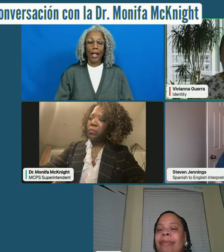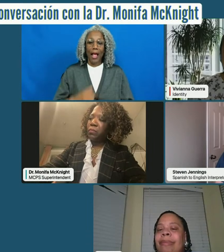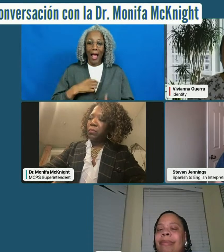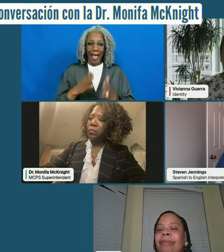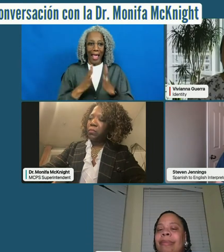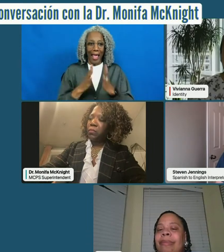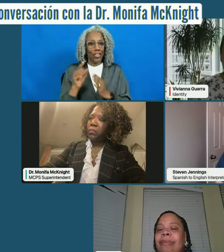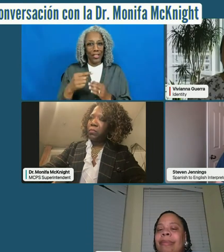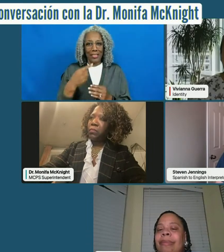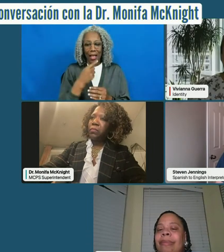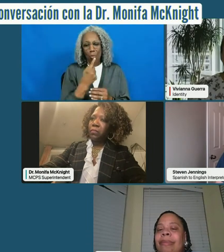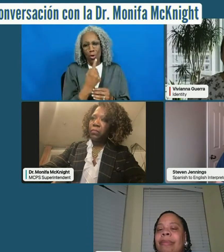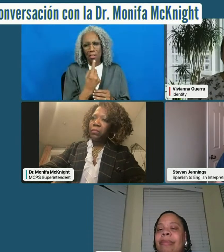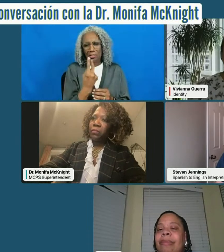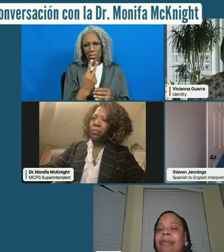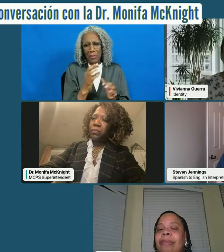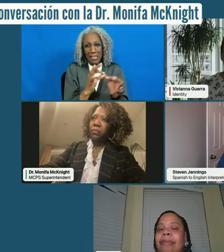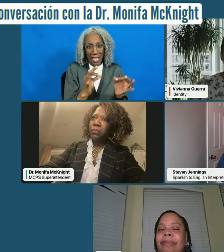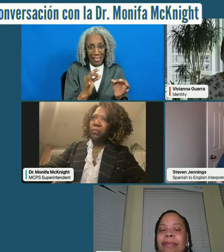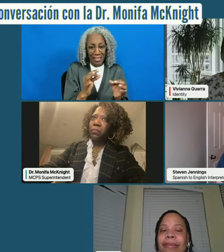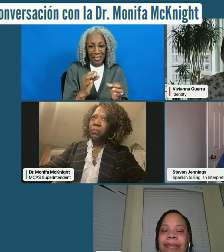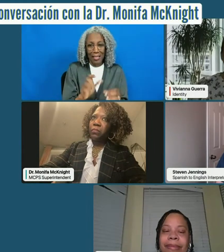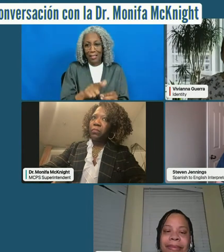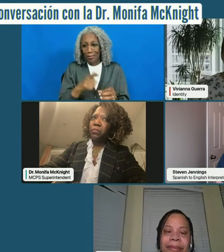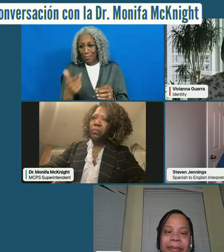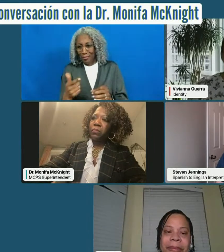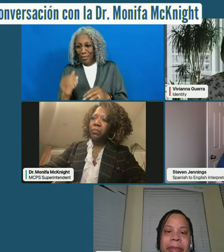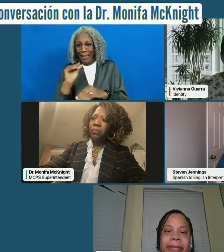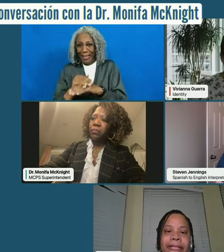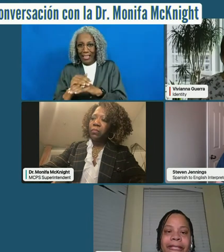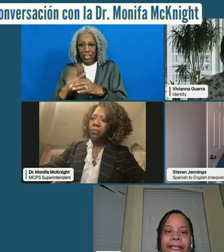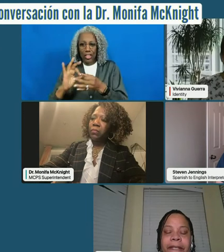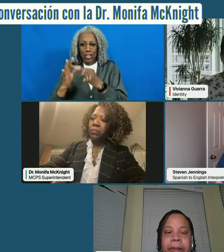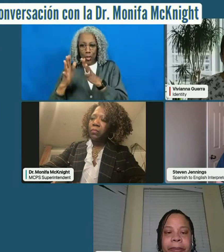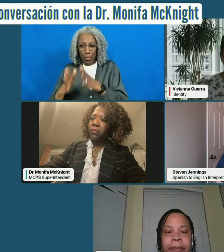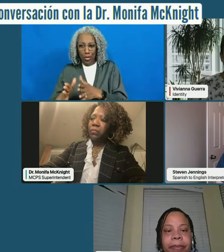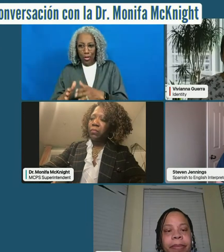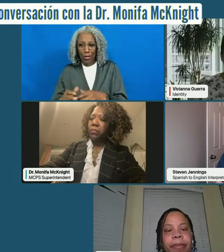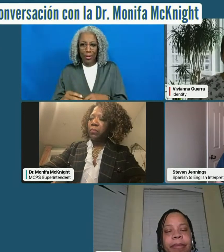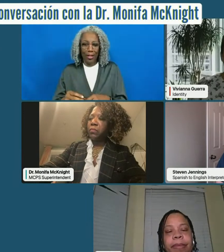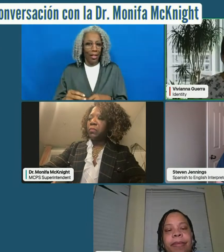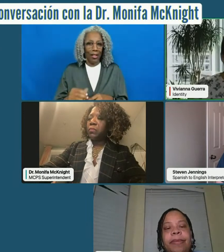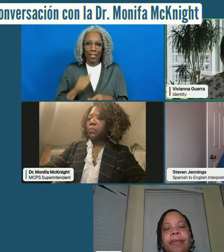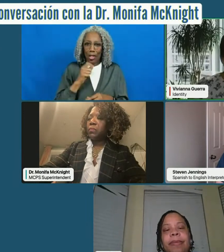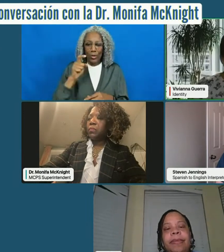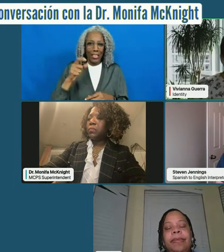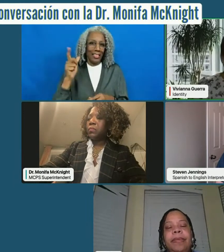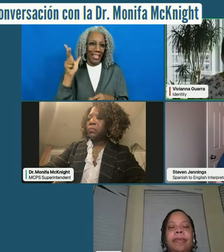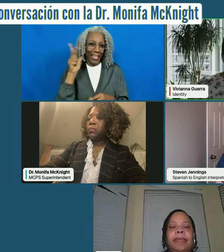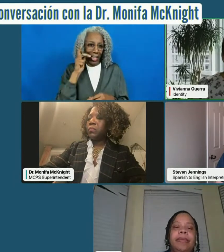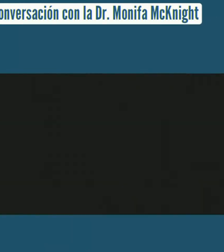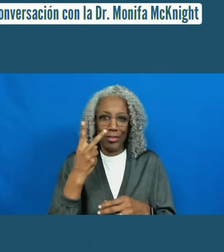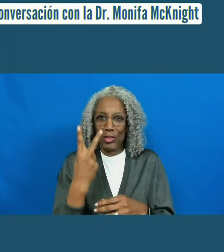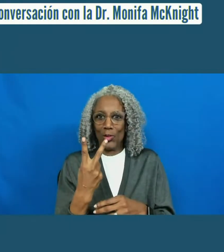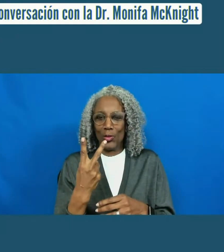pare. Así el intérprete puede interpretar lo que está bien. Aunque eso vaya que sí, Si. Bueno, yo sé antes de saber en